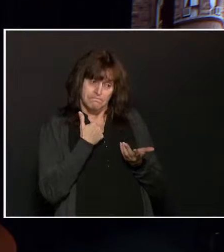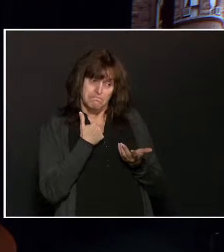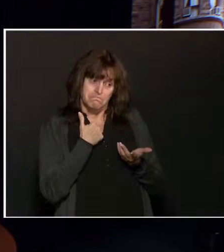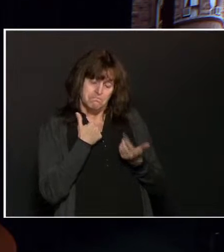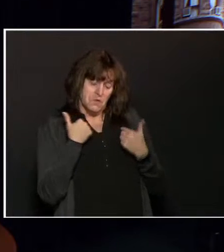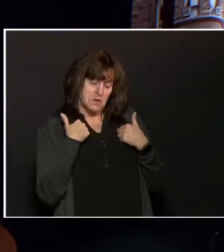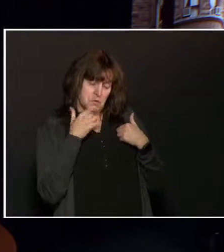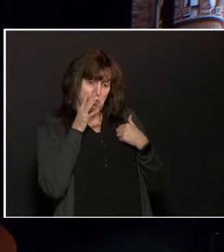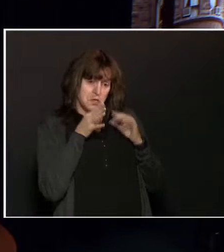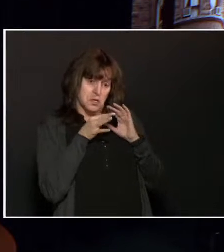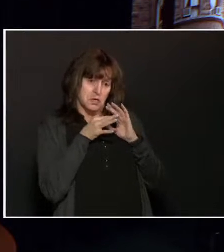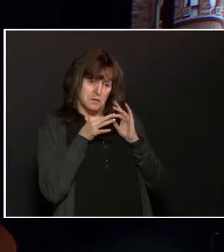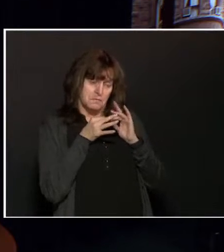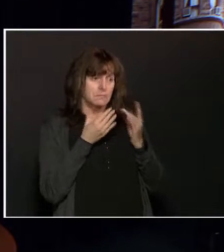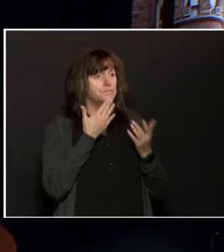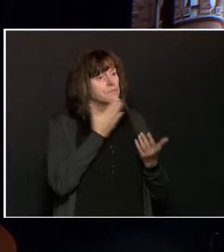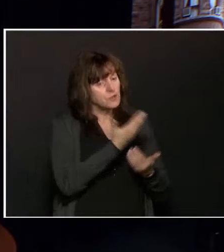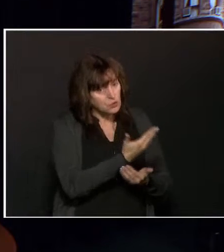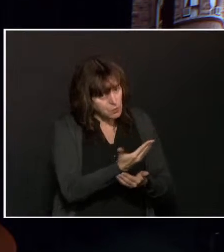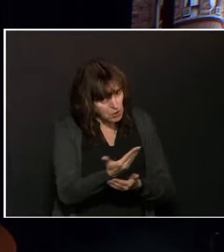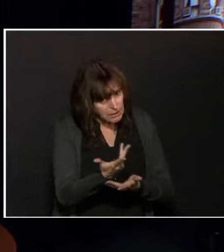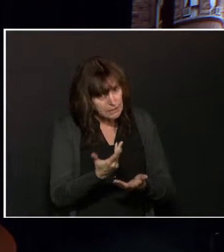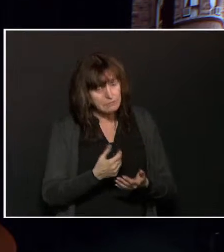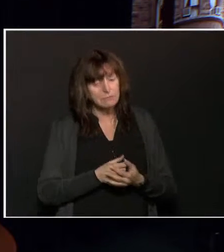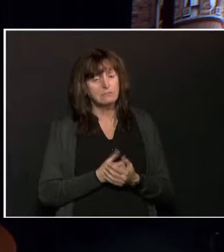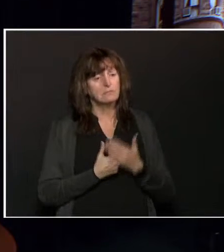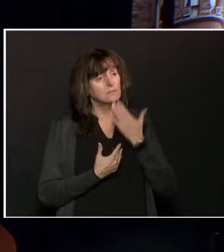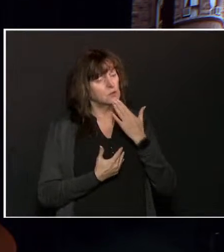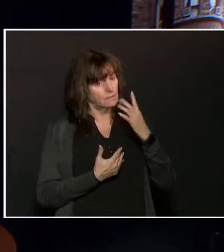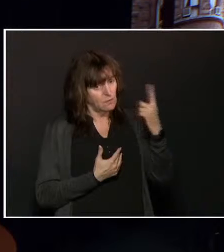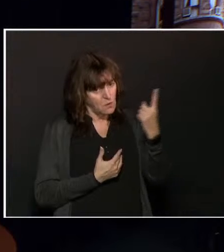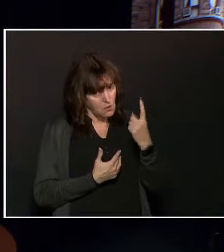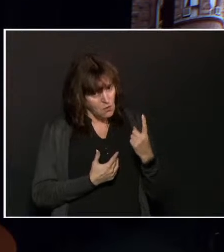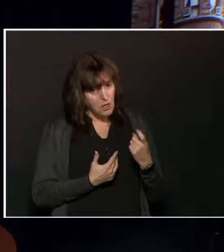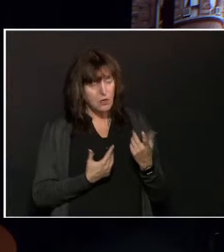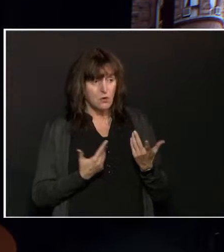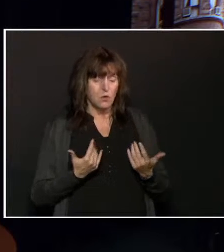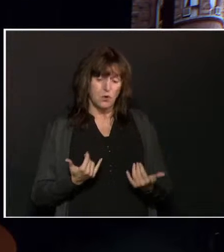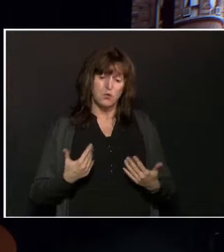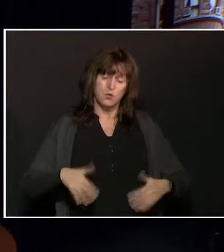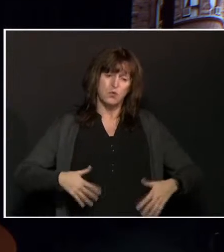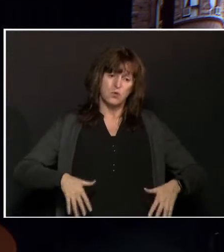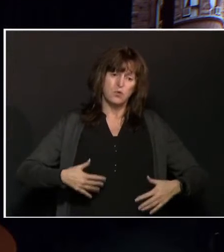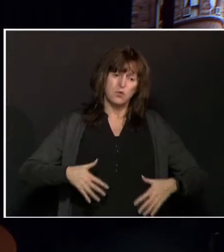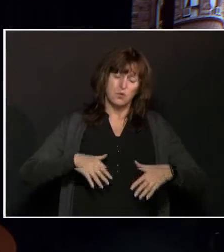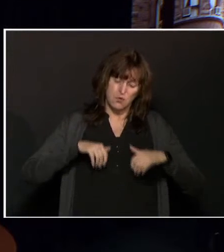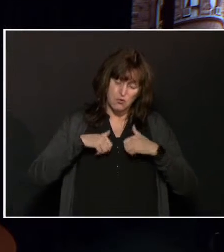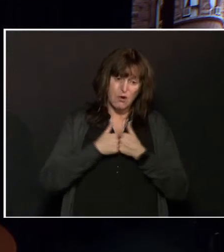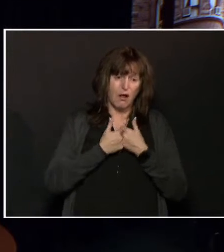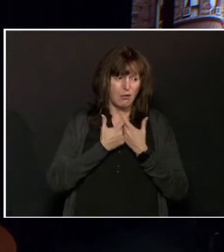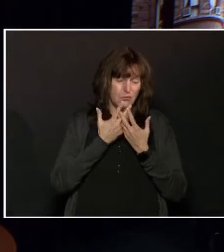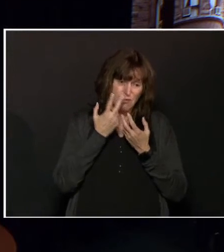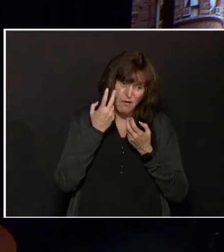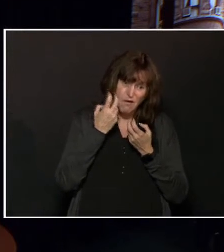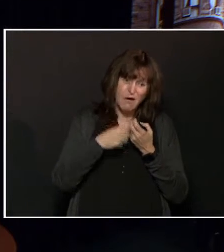THAT THE SPREAD THROUGHOUT THE COMMUNITY HAS A COMMUNITY HAS A SIGNIFICANT IMPACT COMMUNITY HAS A SIGNIFICANT IMPACT ON COMMUNITY HAS A SIGNIFICANT IMPACT ON OUR COMMUNITY HAS A SIGNIFICANT IMPACT ON OUR LONG-TERM IMPACT ON OUR LONG-TERM CARE HOMES